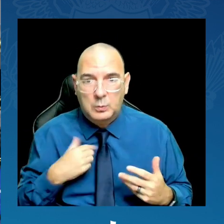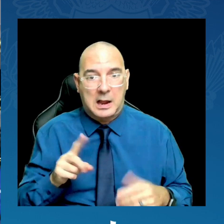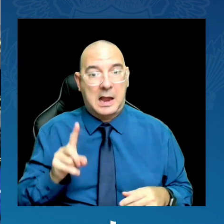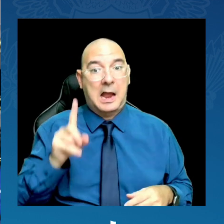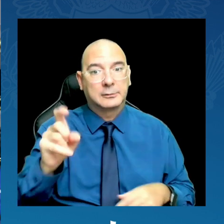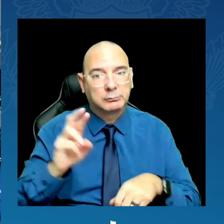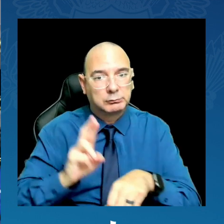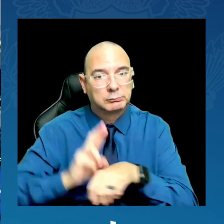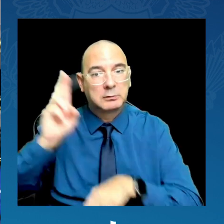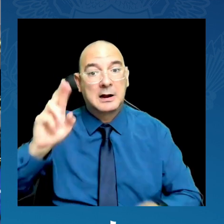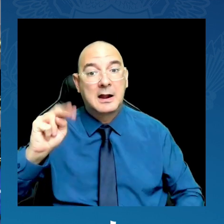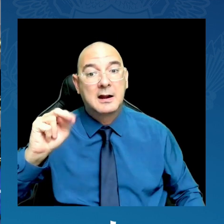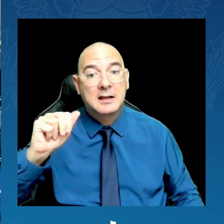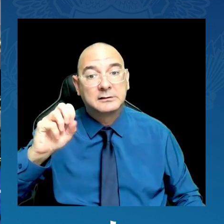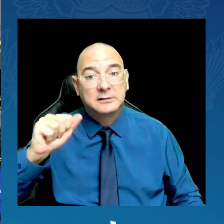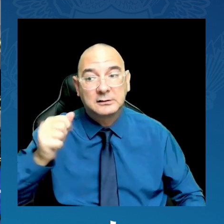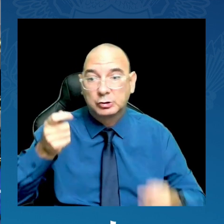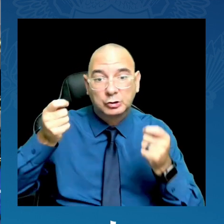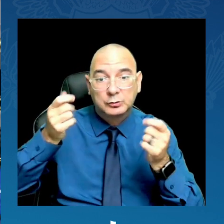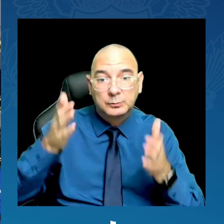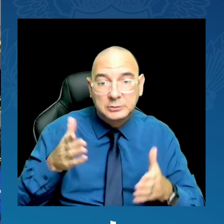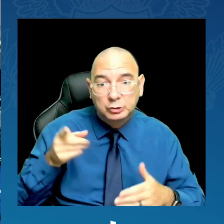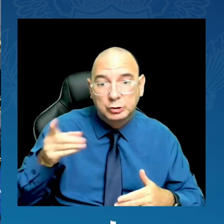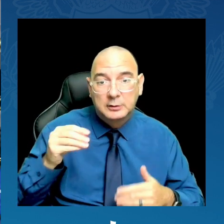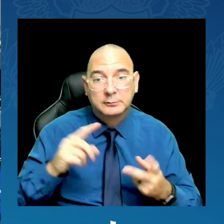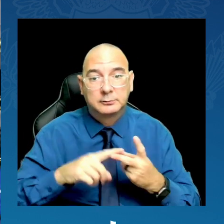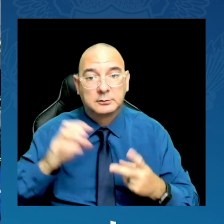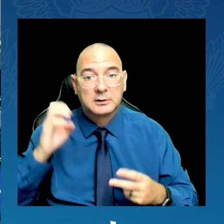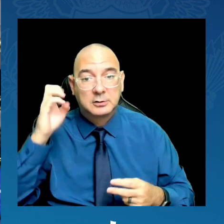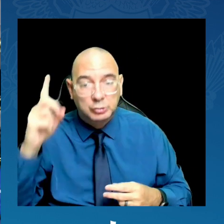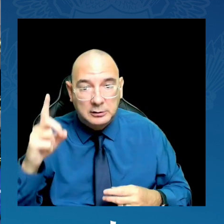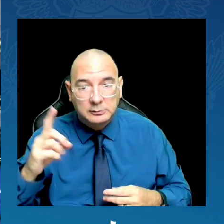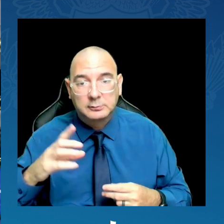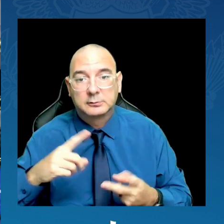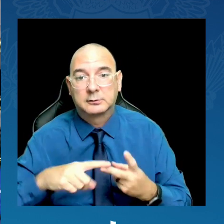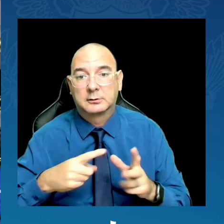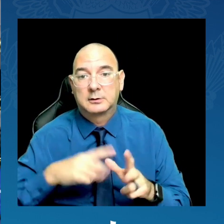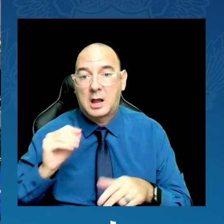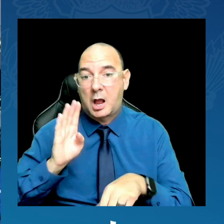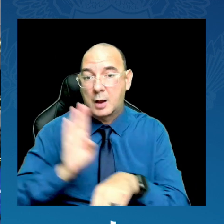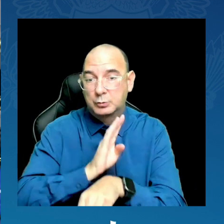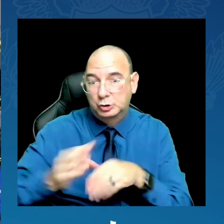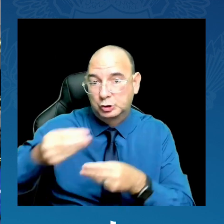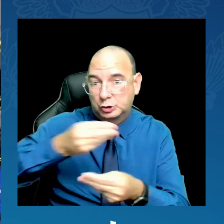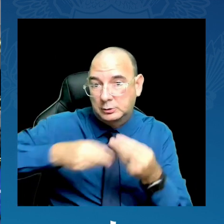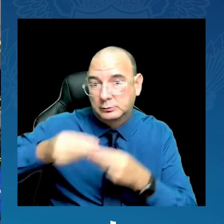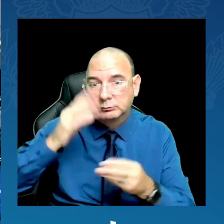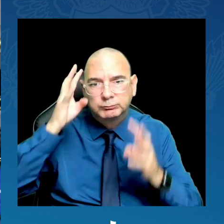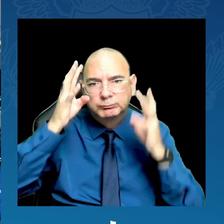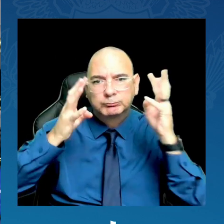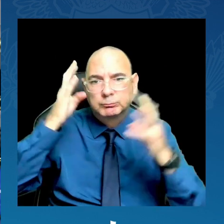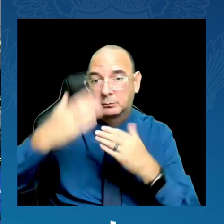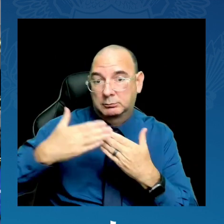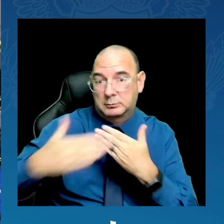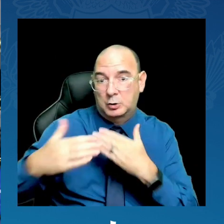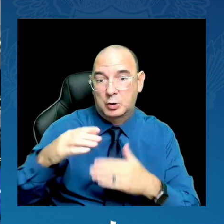DOD and Commerce to recommend within 180 days a plan to ensure that the space sector is included